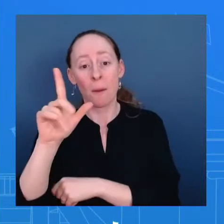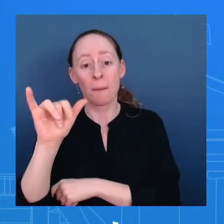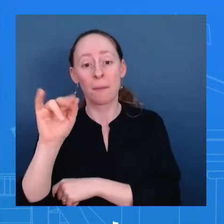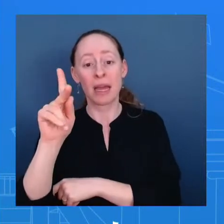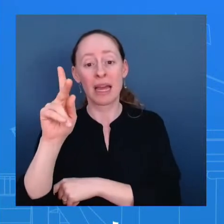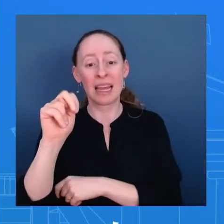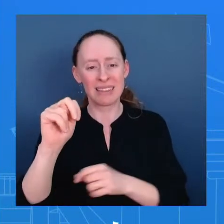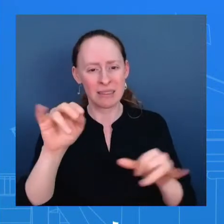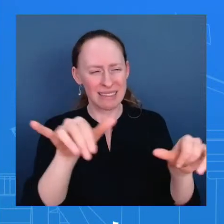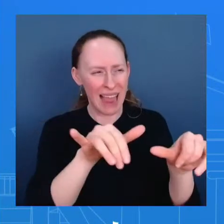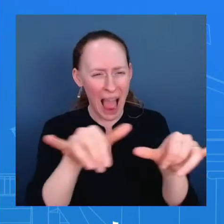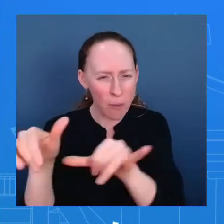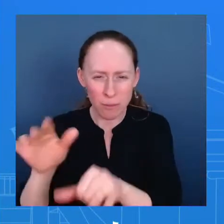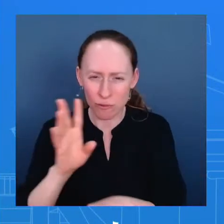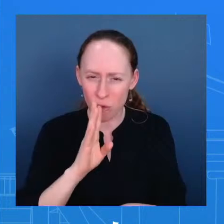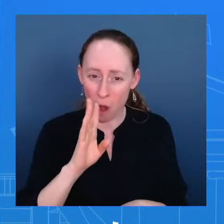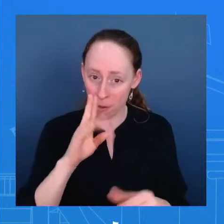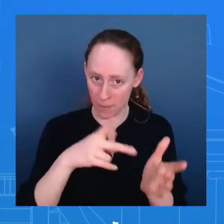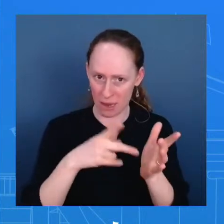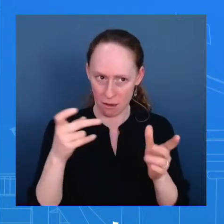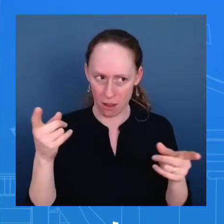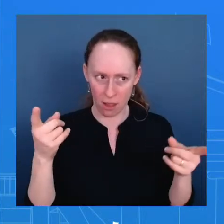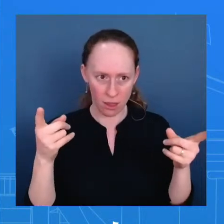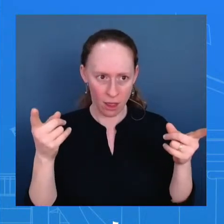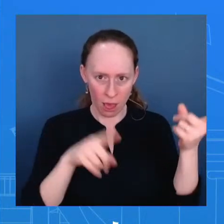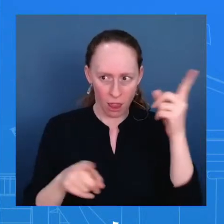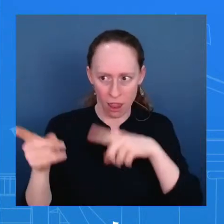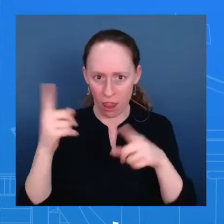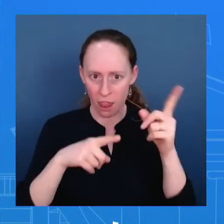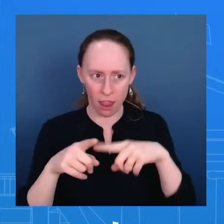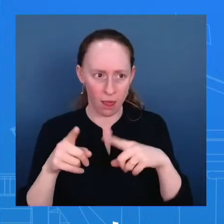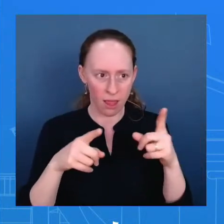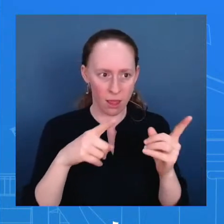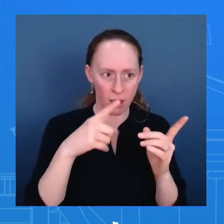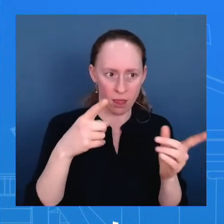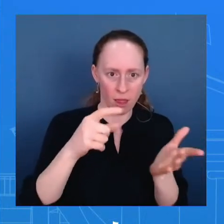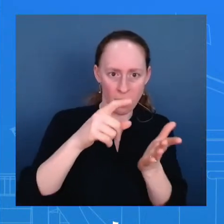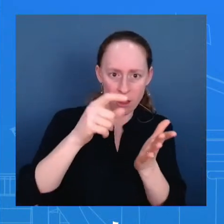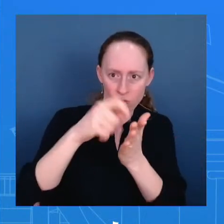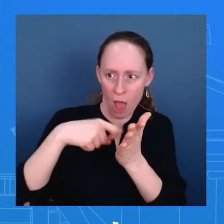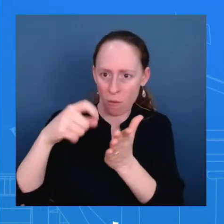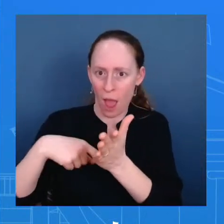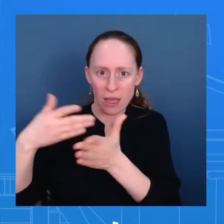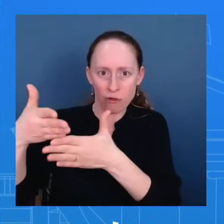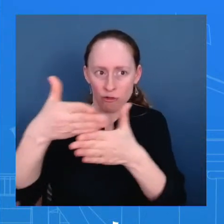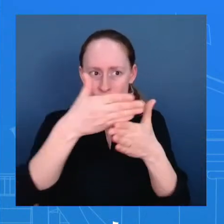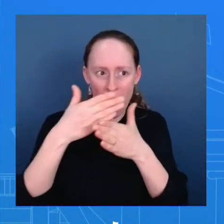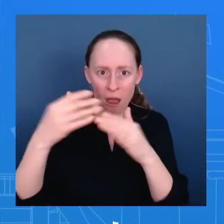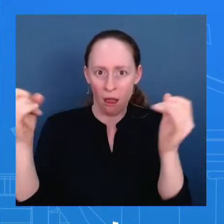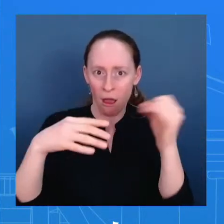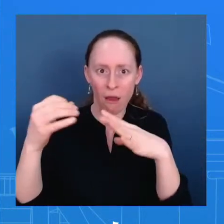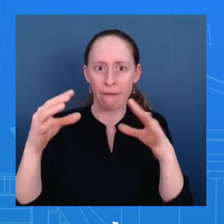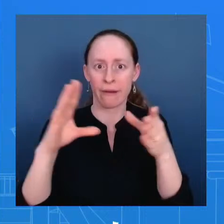I'm going to let others do an analysis of the speech. That's not something I'll do from here. But we've been very clear that when it comes to the future of Gaza,